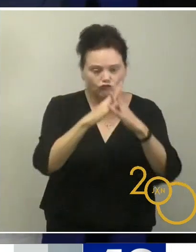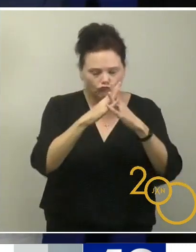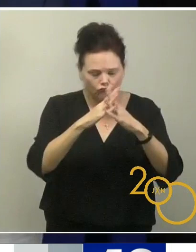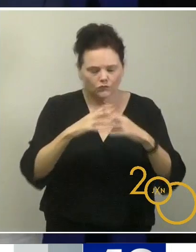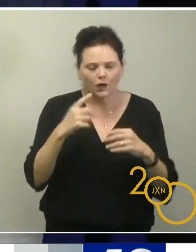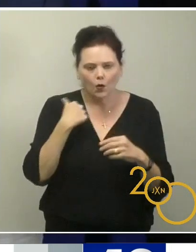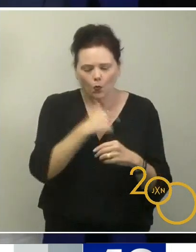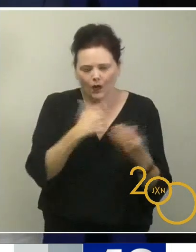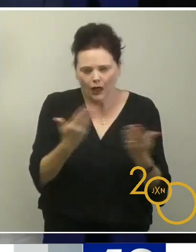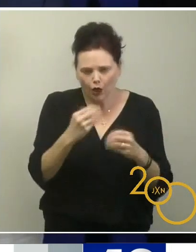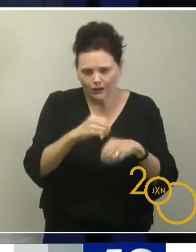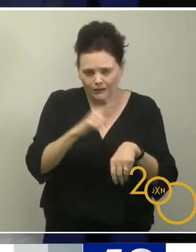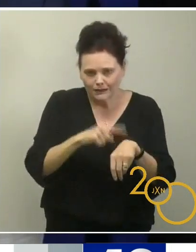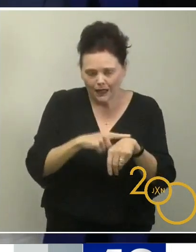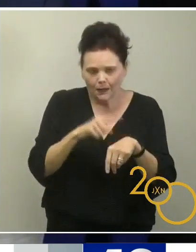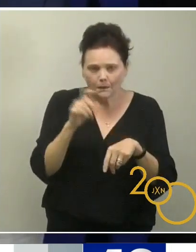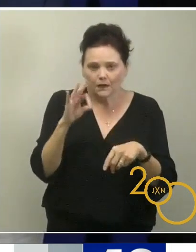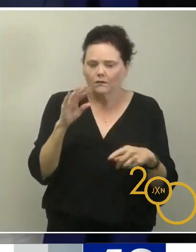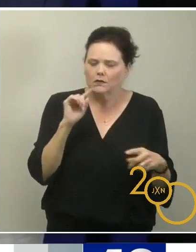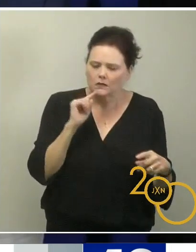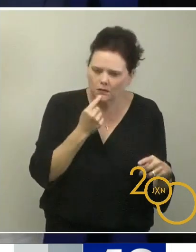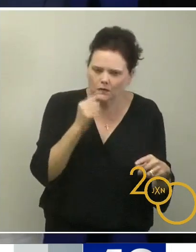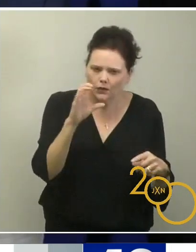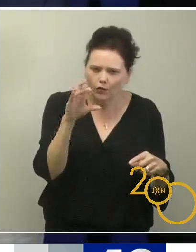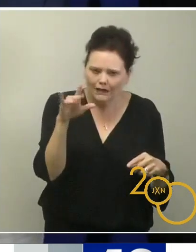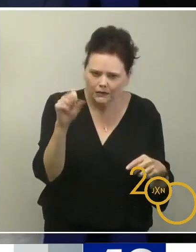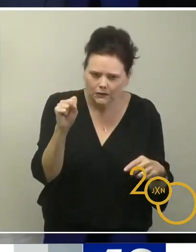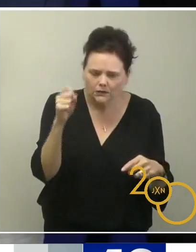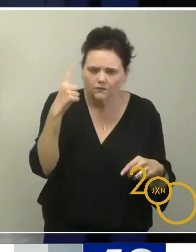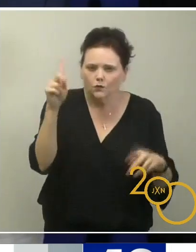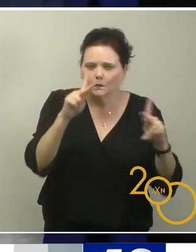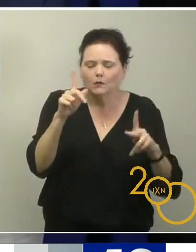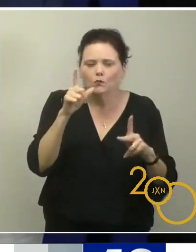IT WILL TAKE TIME FOR THAT TO